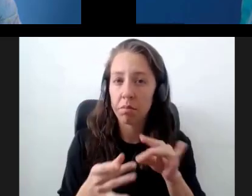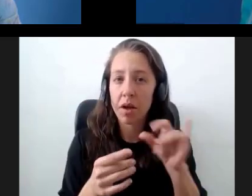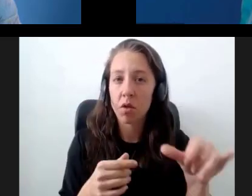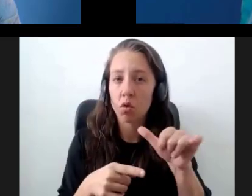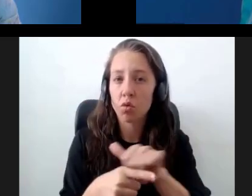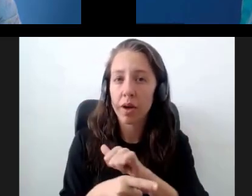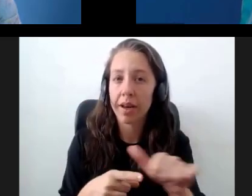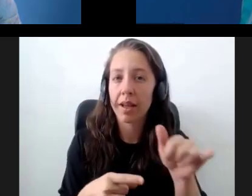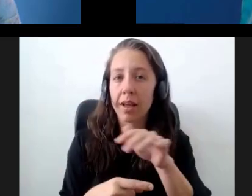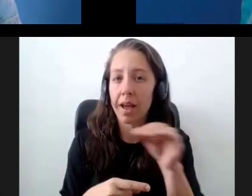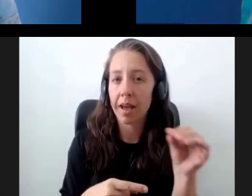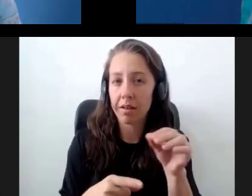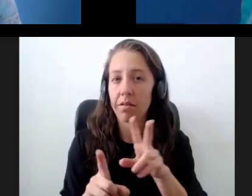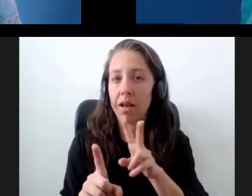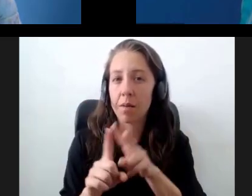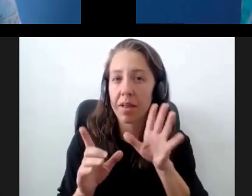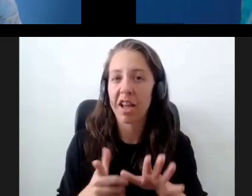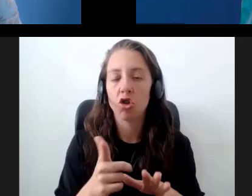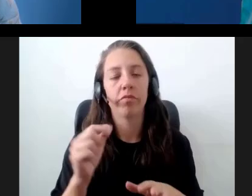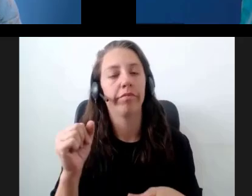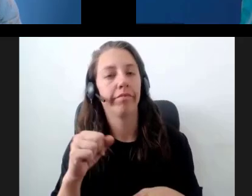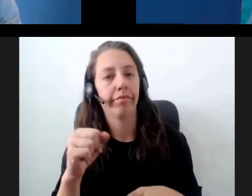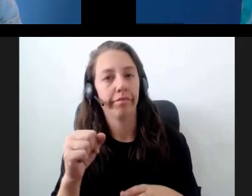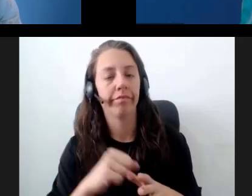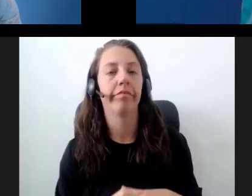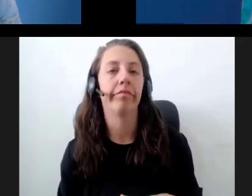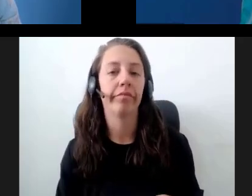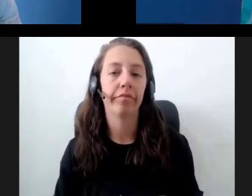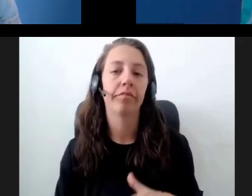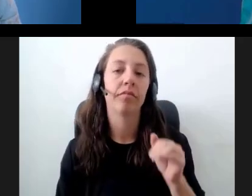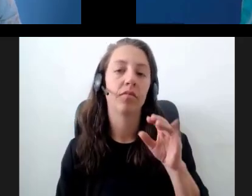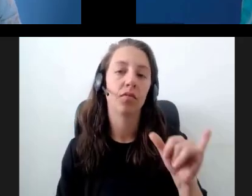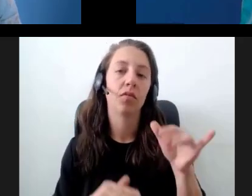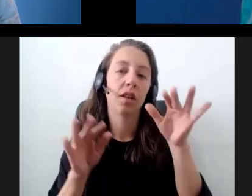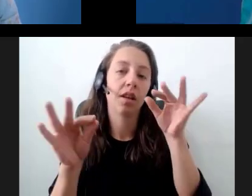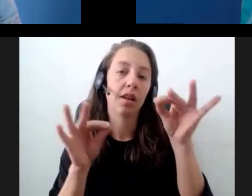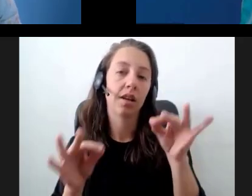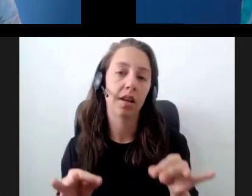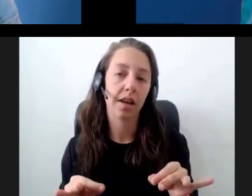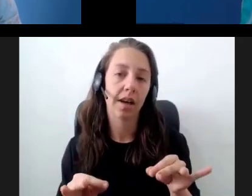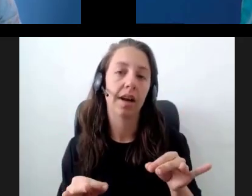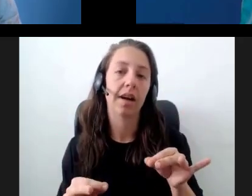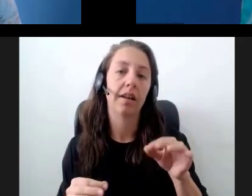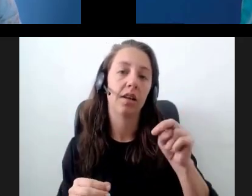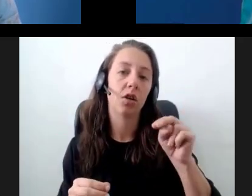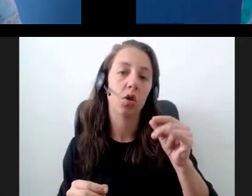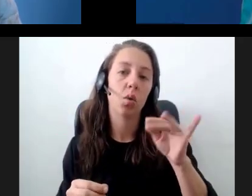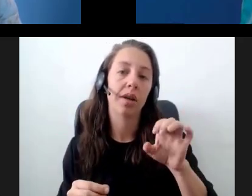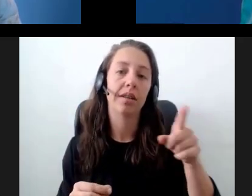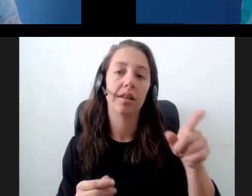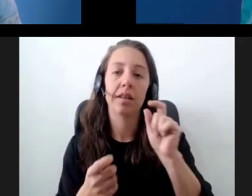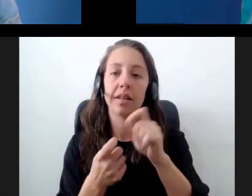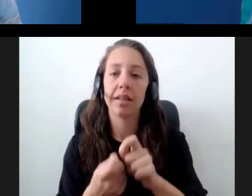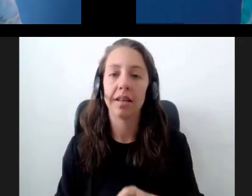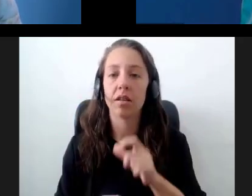Megan Columbus Yeah, you heard right. This is another one where the guide notice with the details has not been published yet, but I'm happy to provide an overview